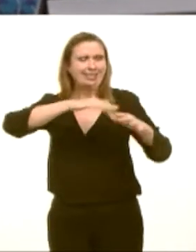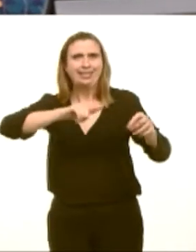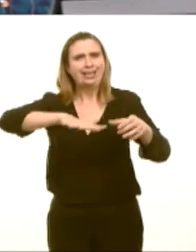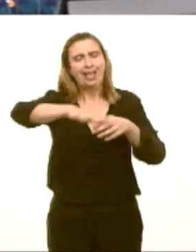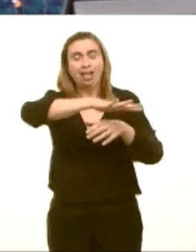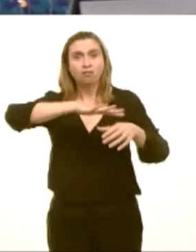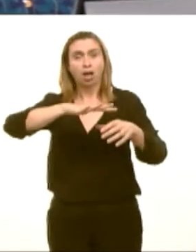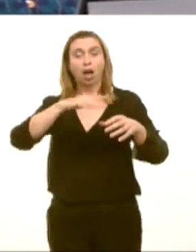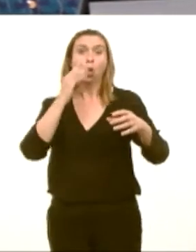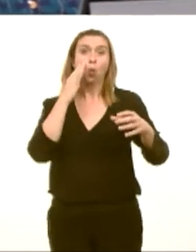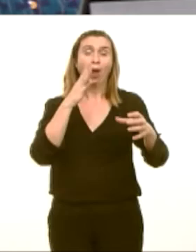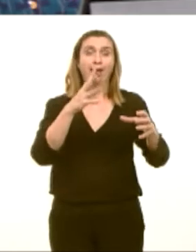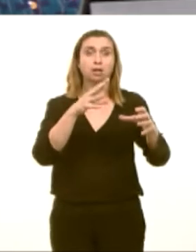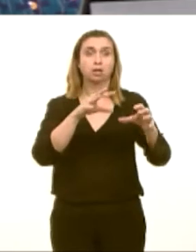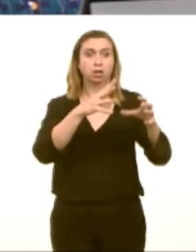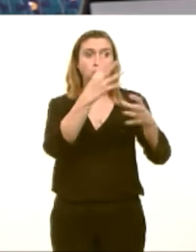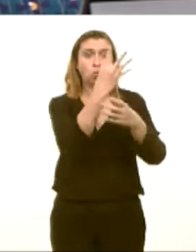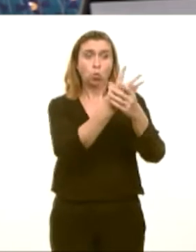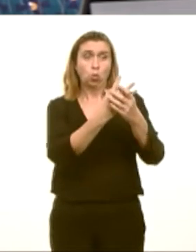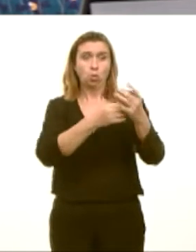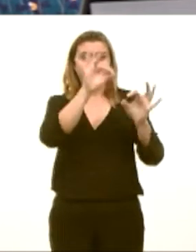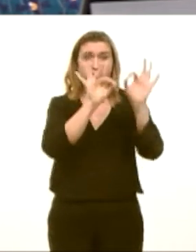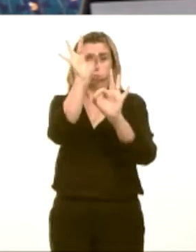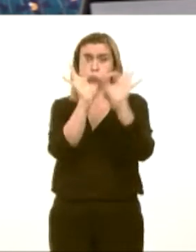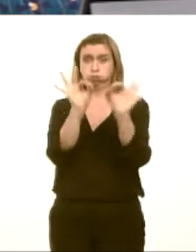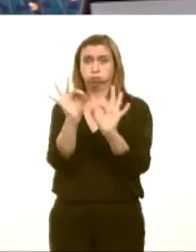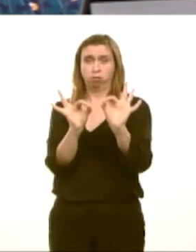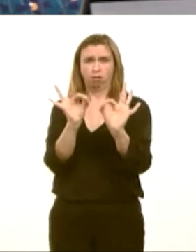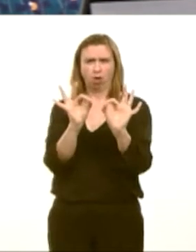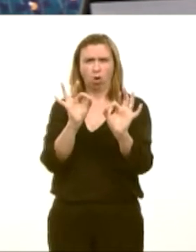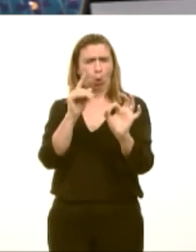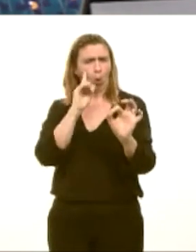It makes it look like a rural area when, in fact, itís in the middle of Cardiff, and